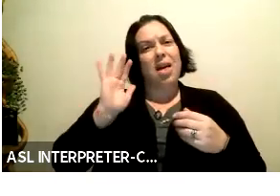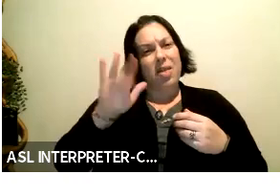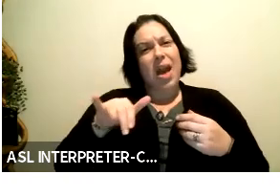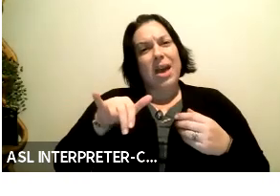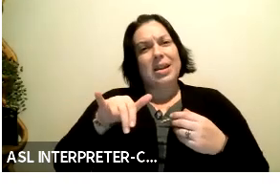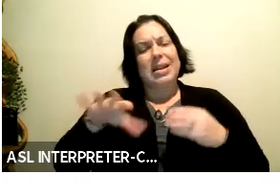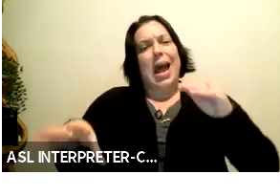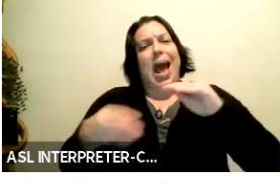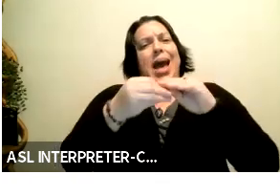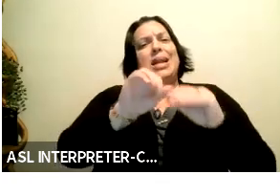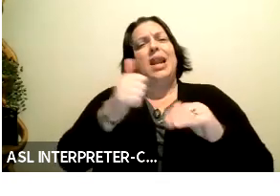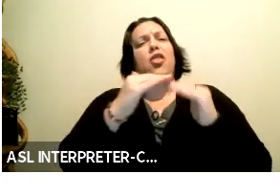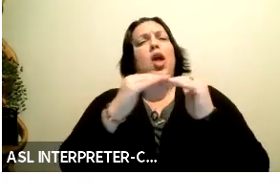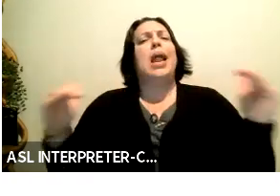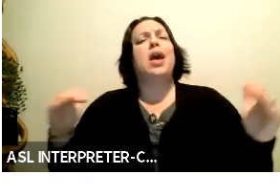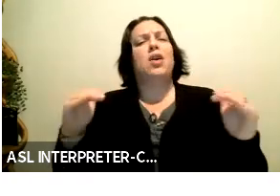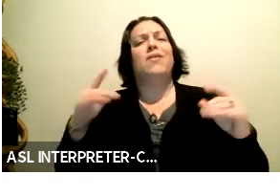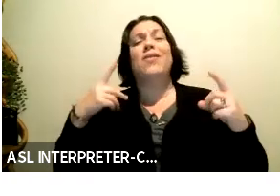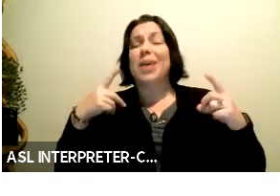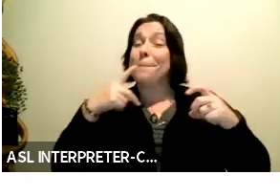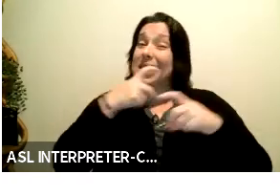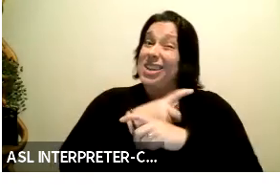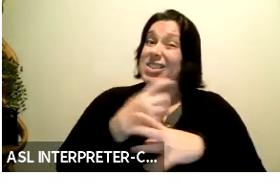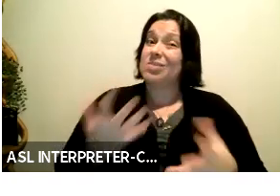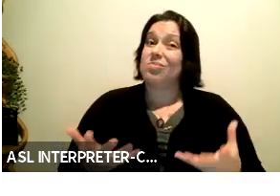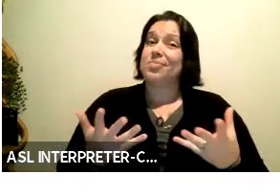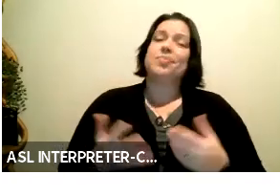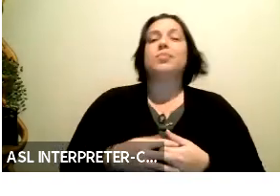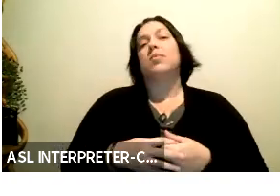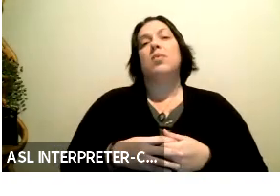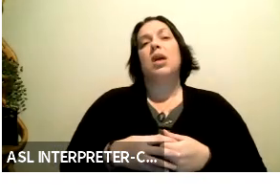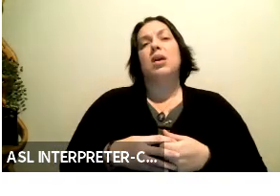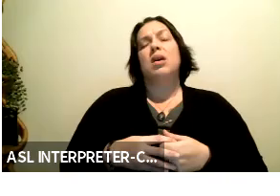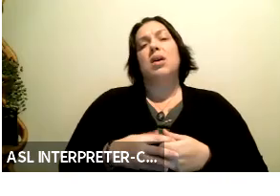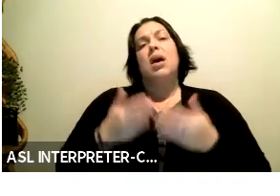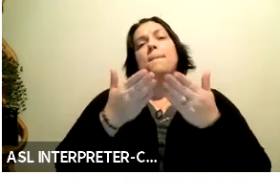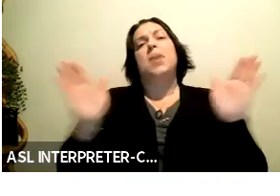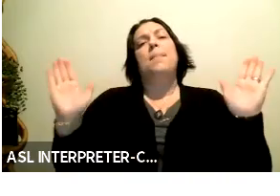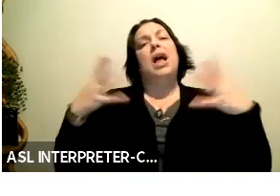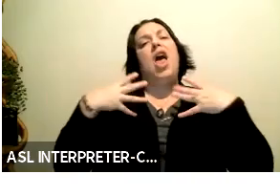of complexity. The department of healthcare policy and finance runs Medicaid in Colorado,